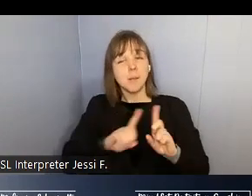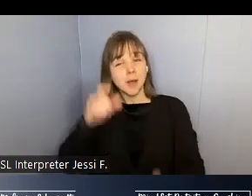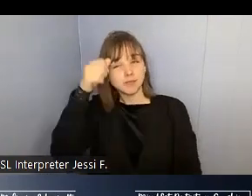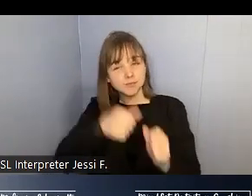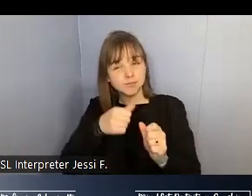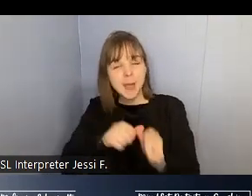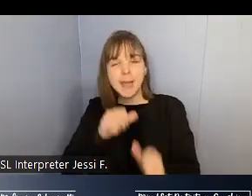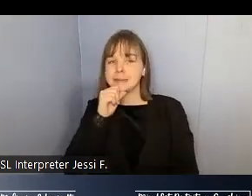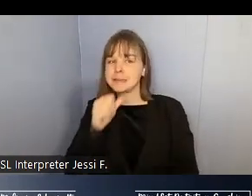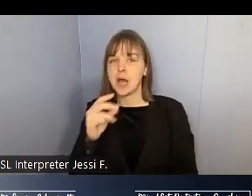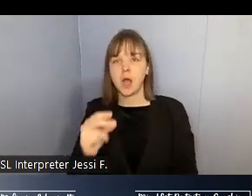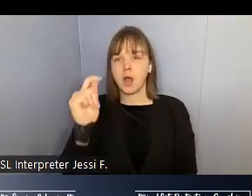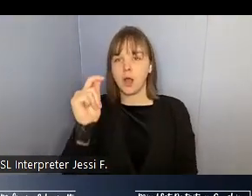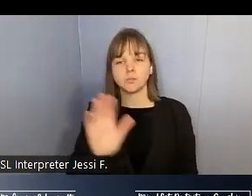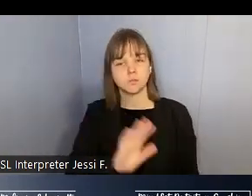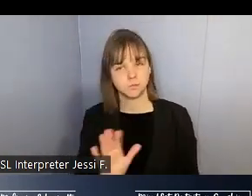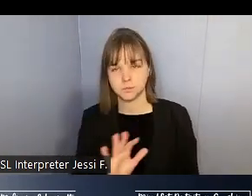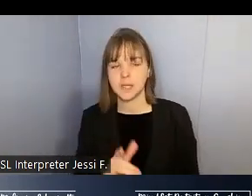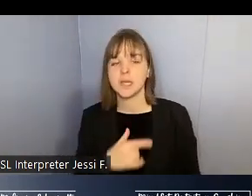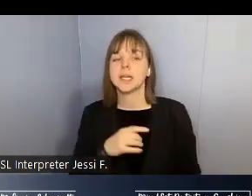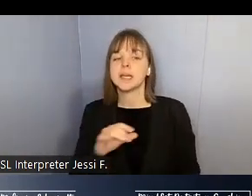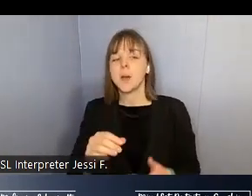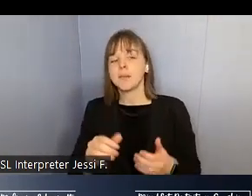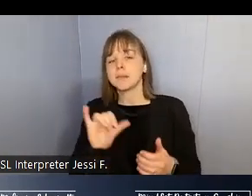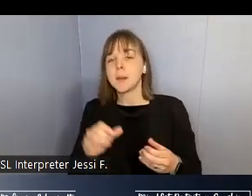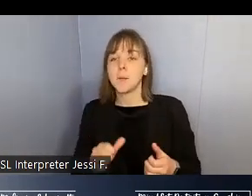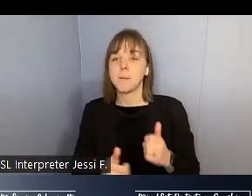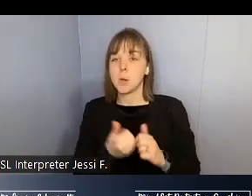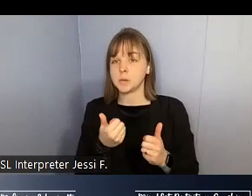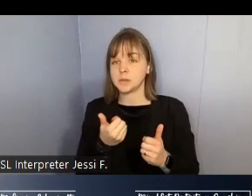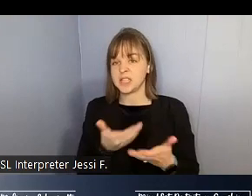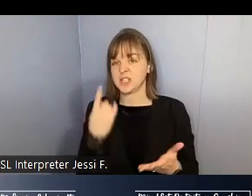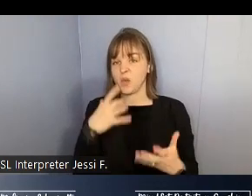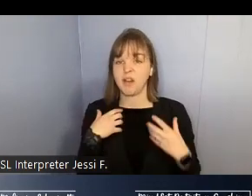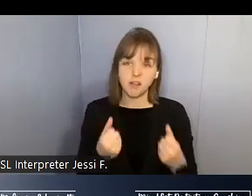So like most things in nutrition and wellness, consistency is key.